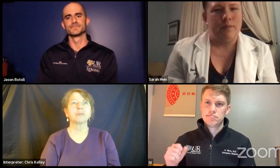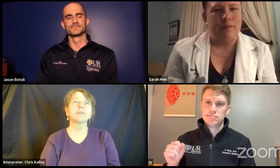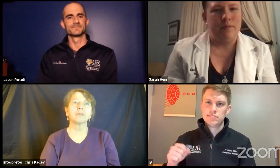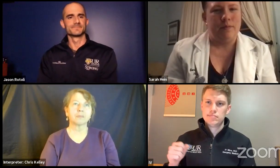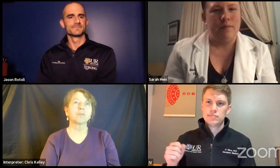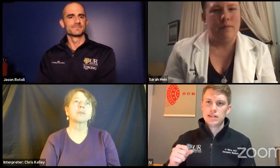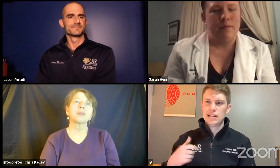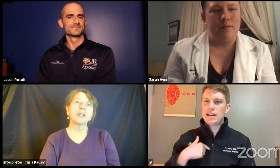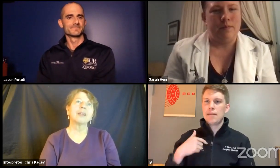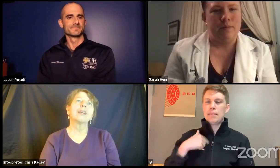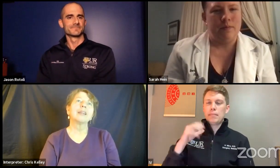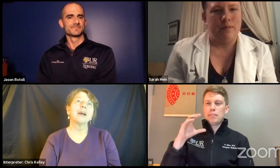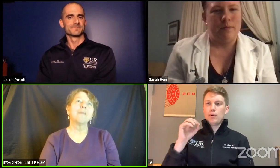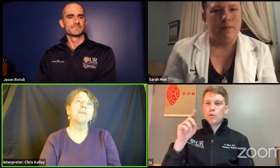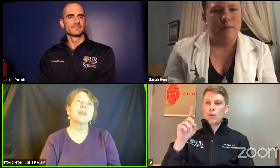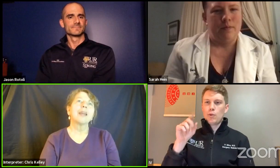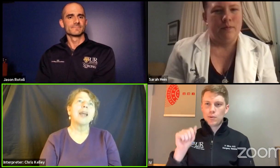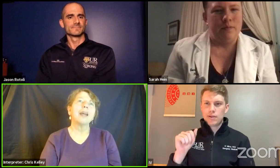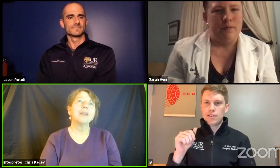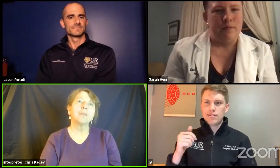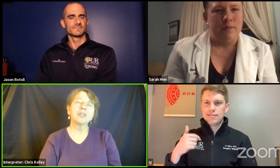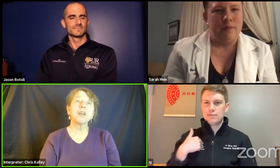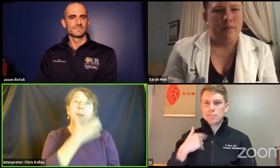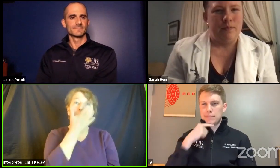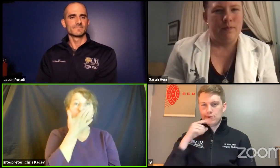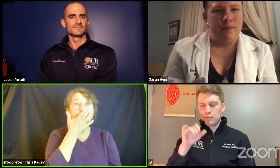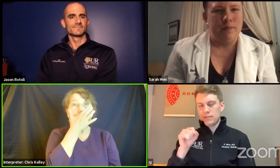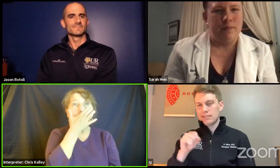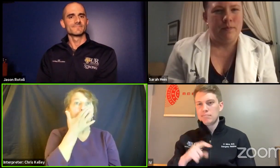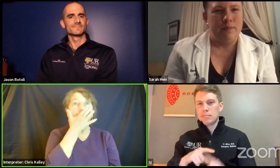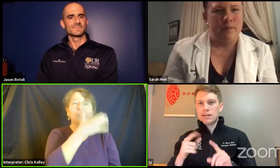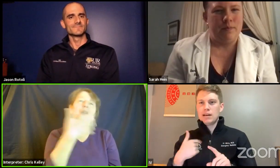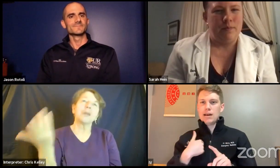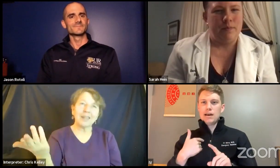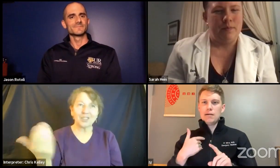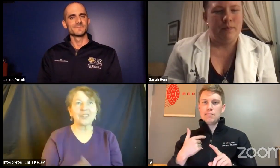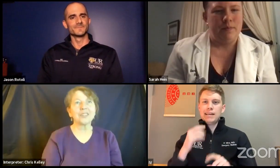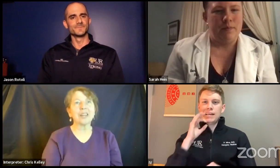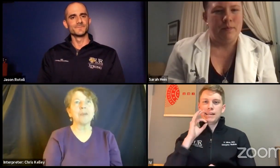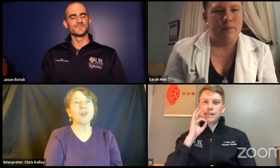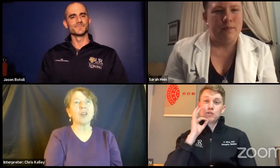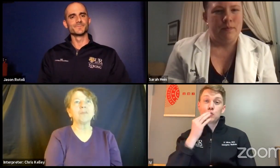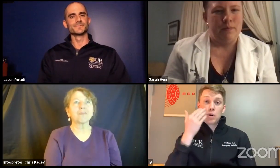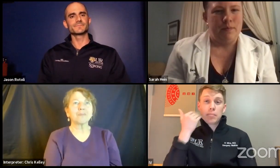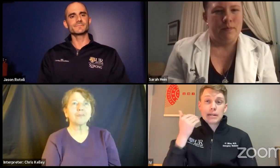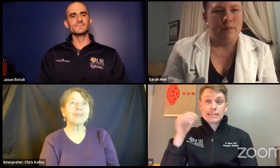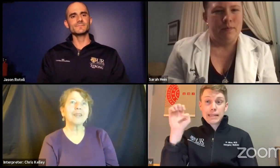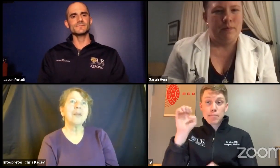staff? And then the second question is asking more about like what do